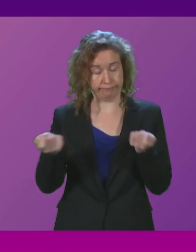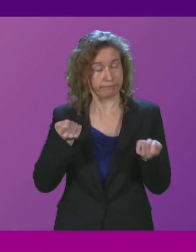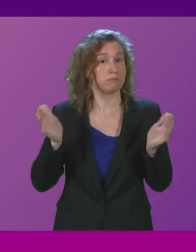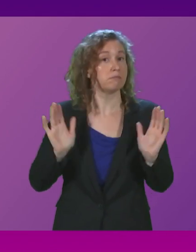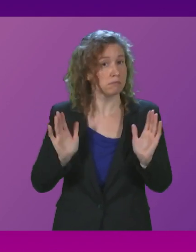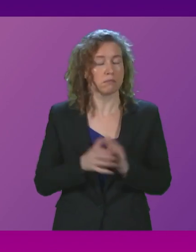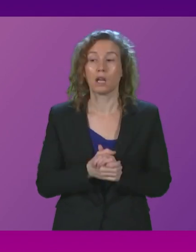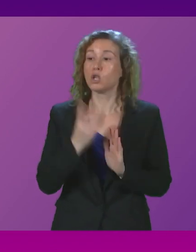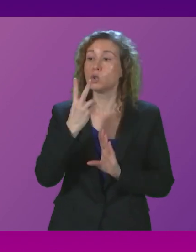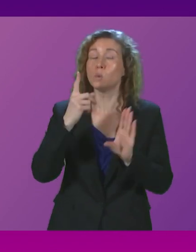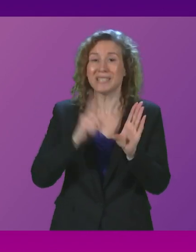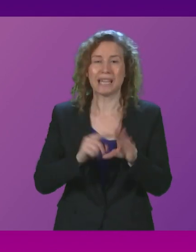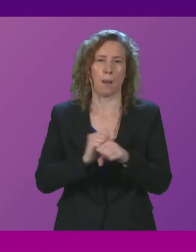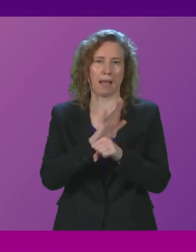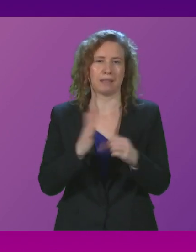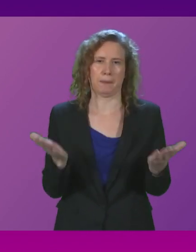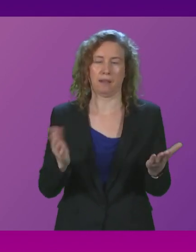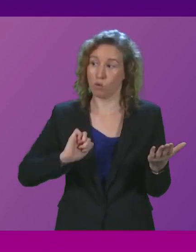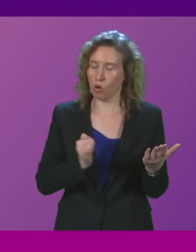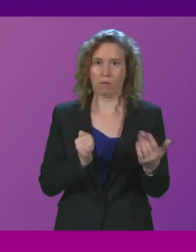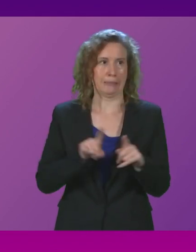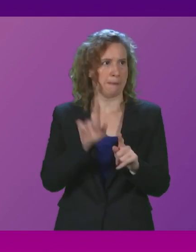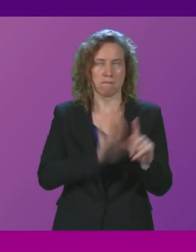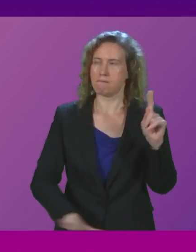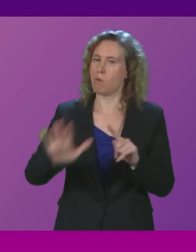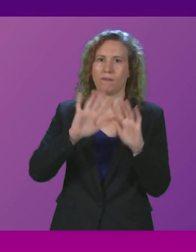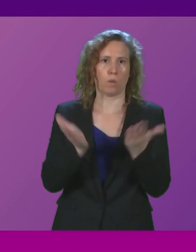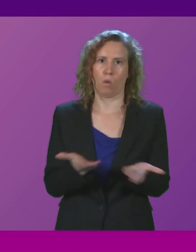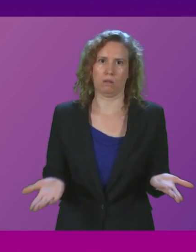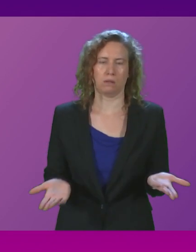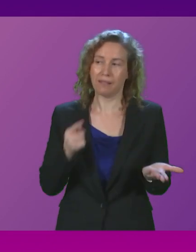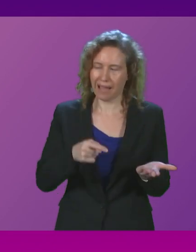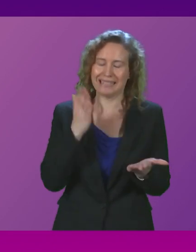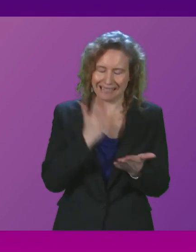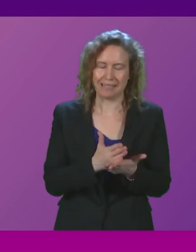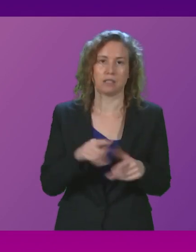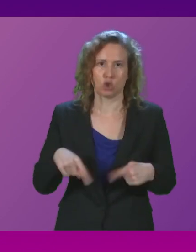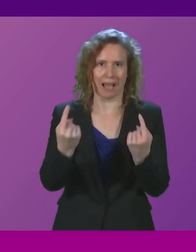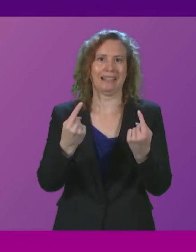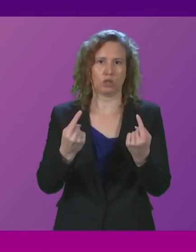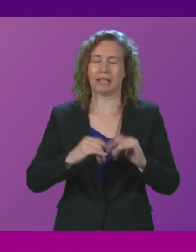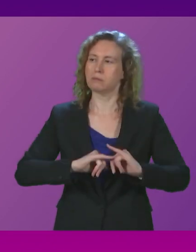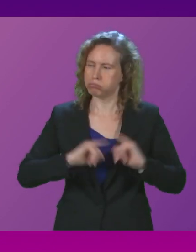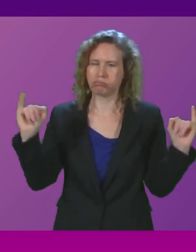A two-year pandemic has presented real and very significant challenges for Scotland,